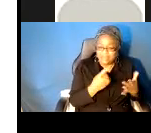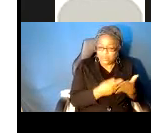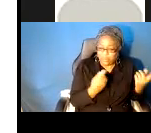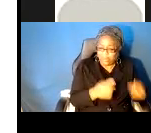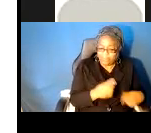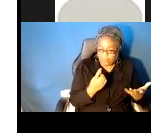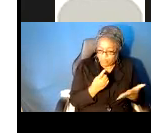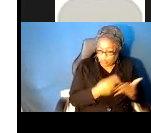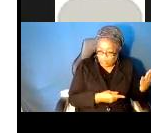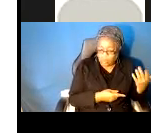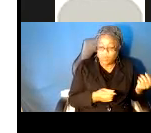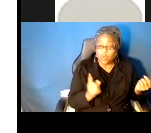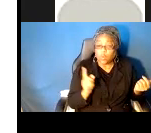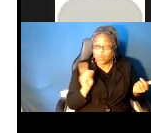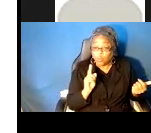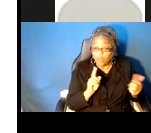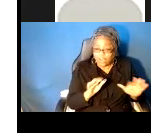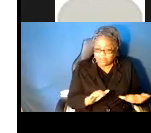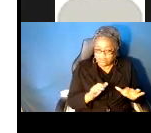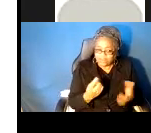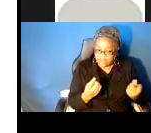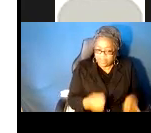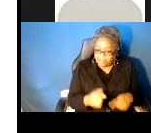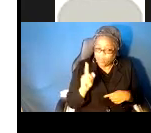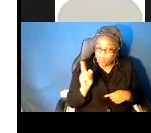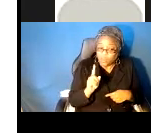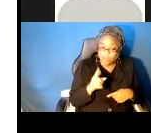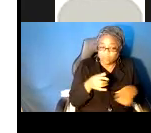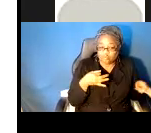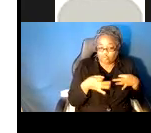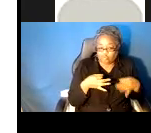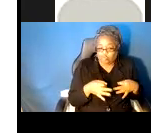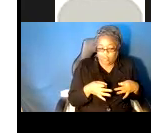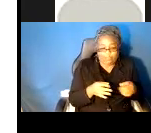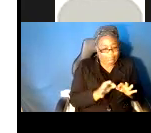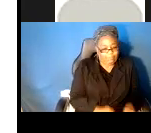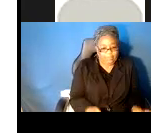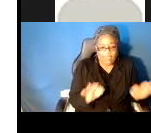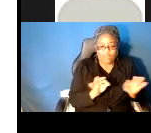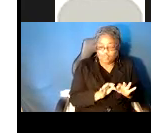Where will the activities take place? Please describe major activities or tasks that take place